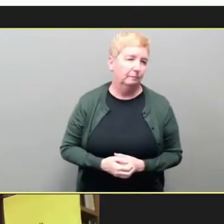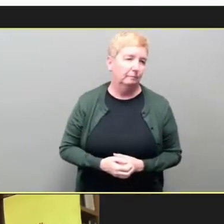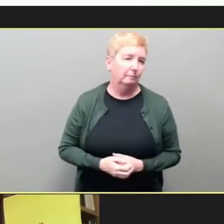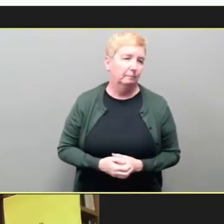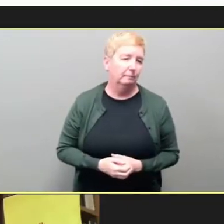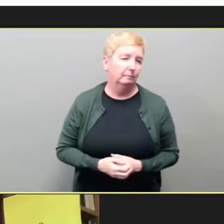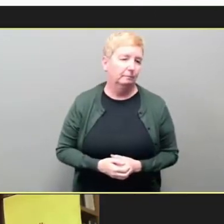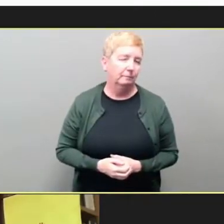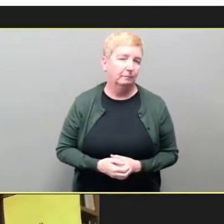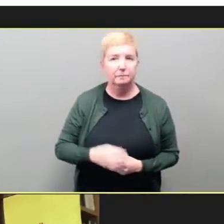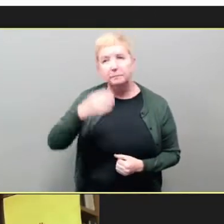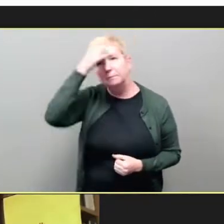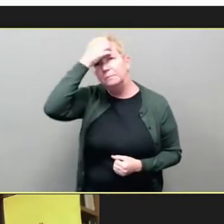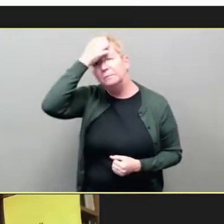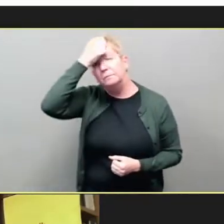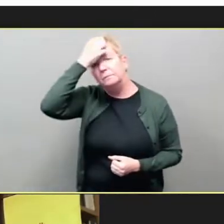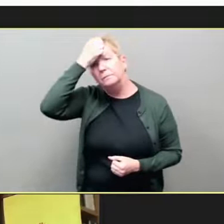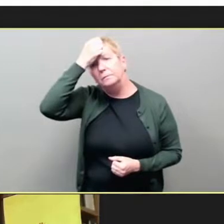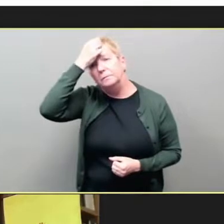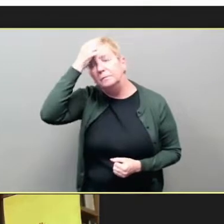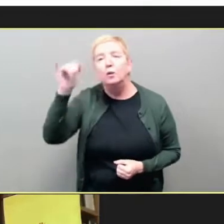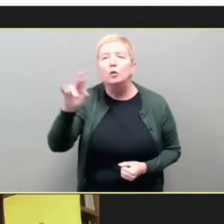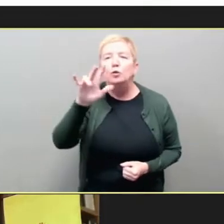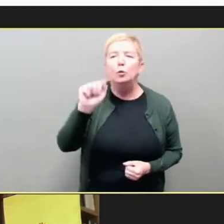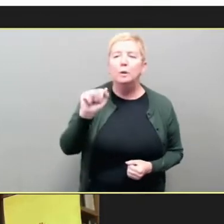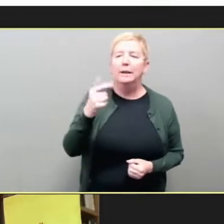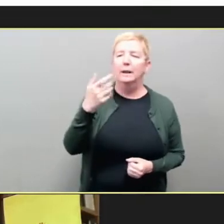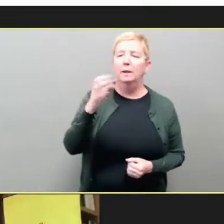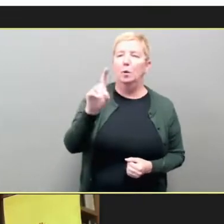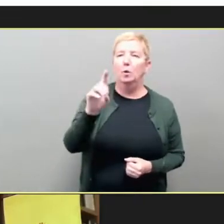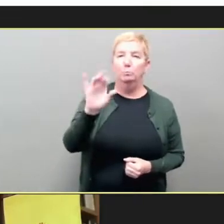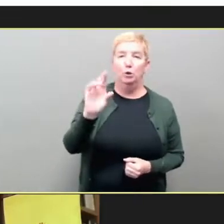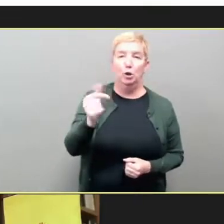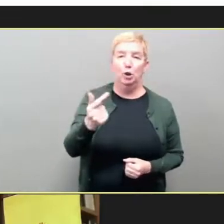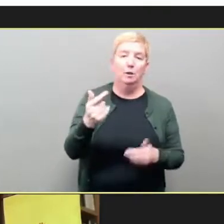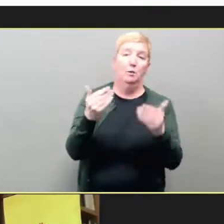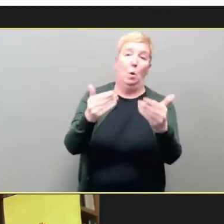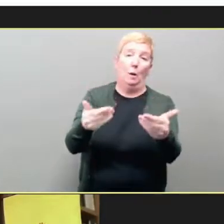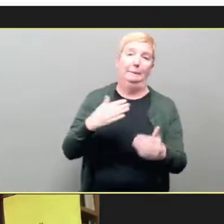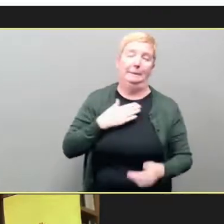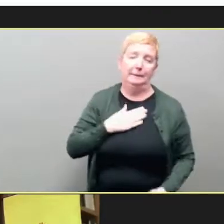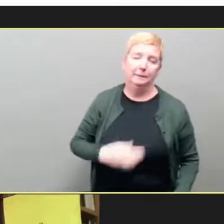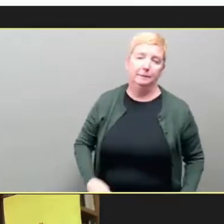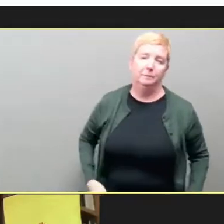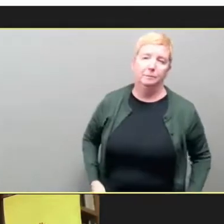Thank you. David Julia, go ahead with your question, please, Alex. Thank you.